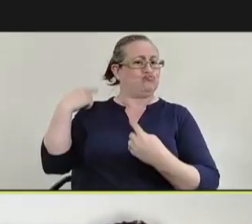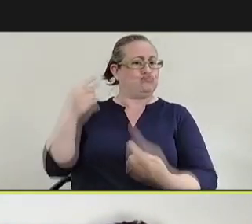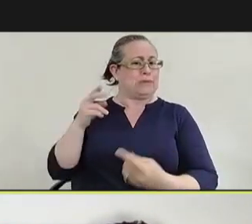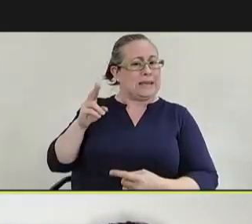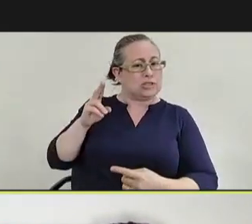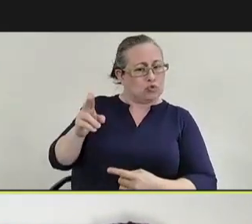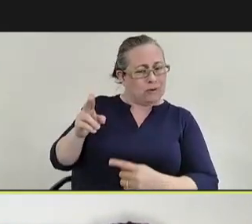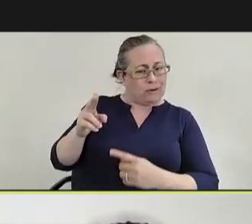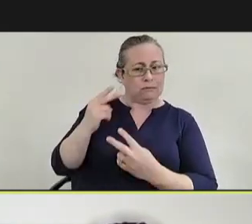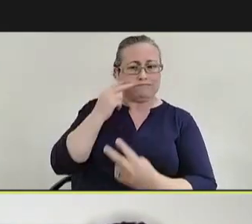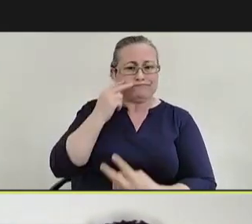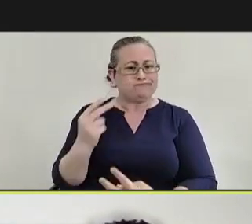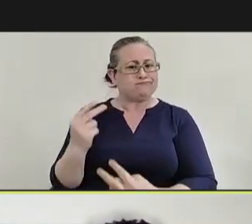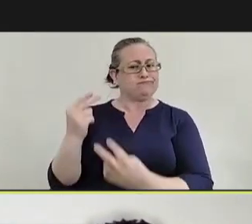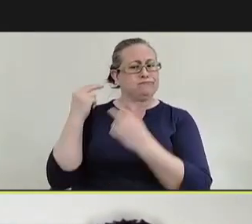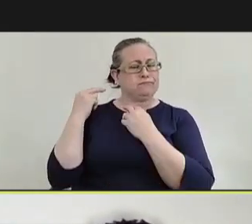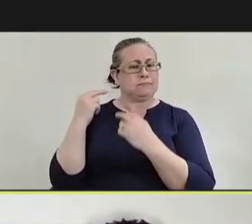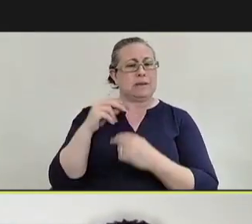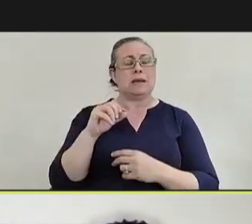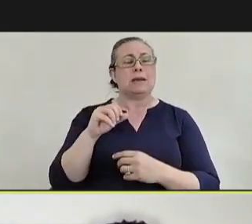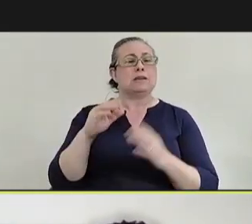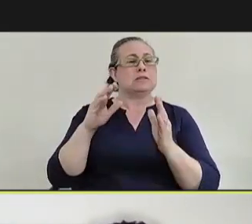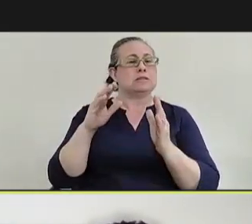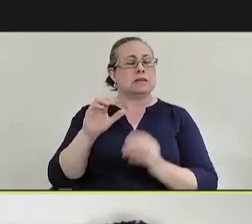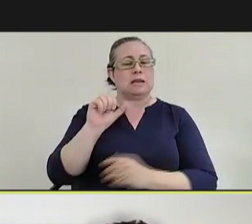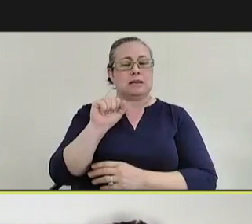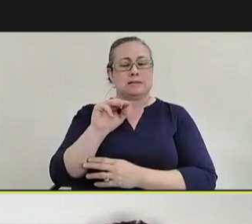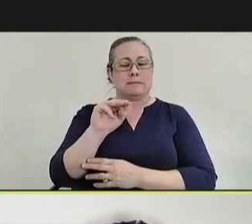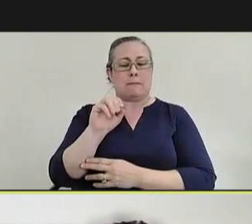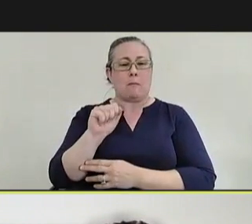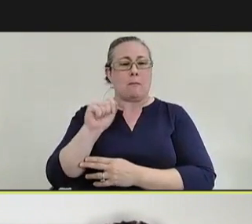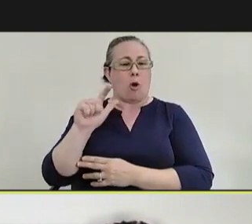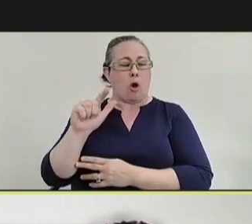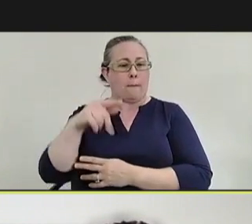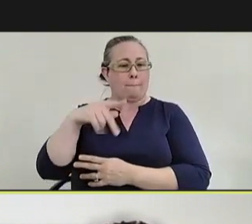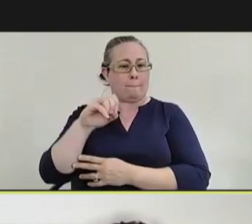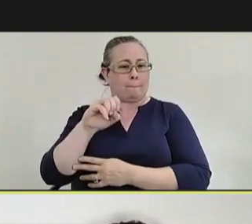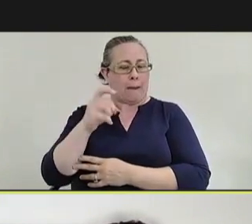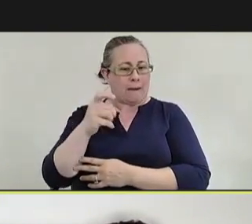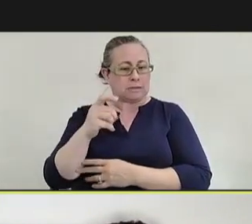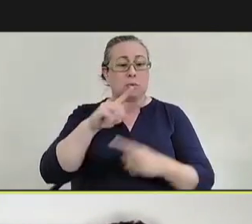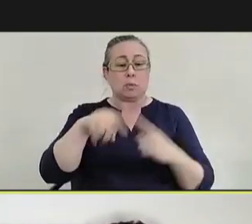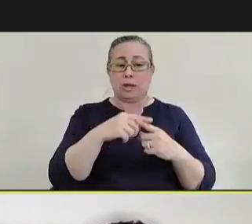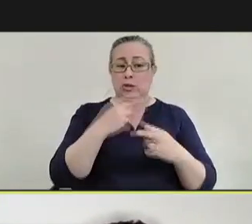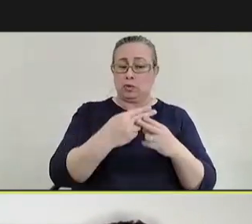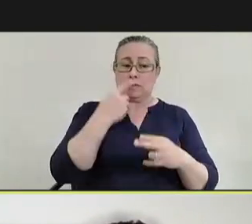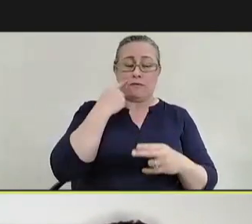of the first smallpox vaccine, when it was used to protect mothers and infants. We know this from the